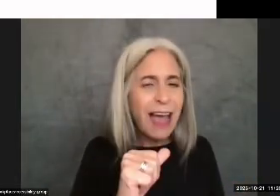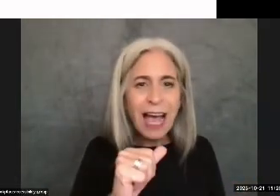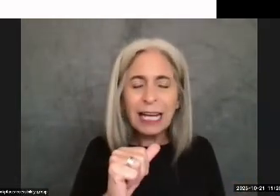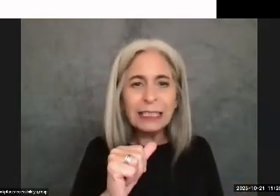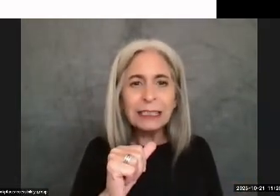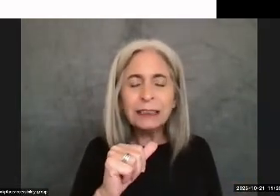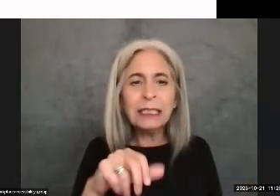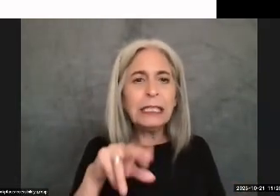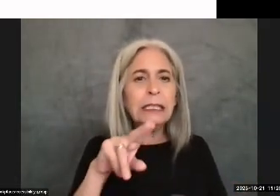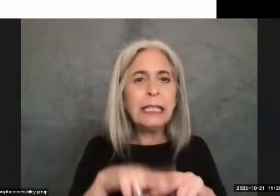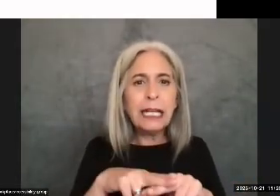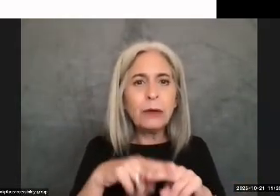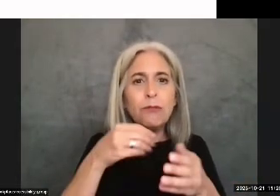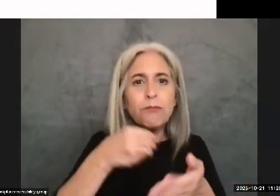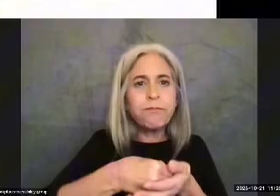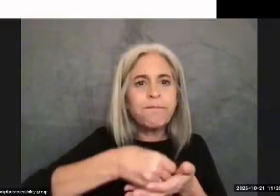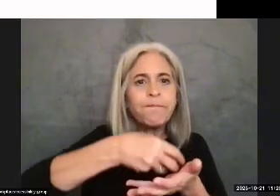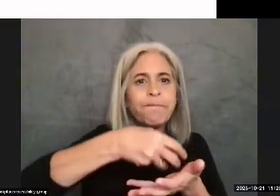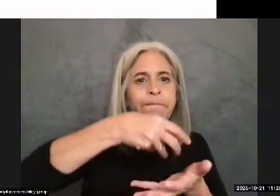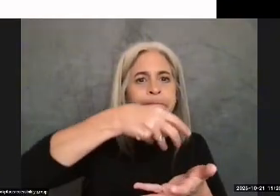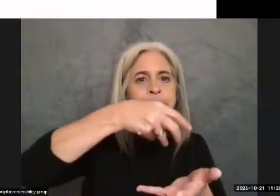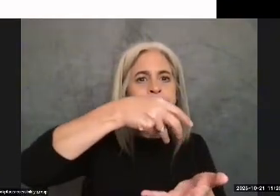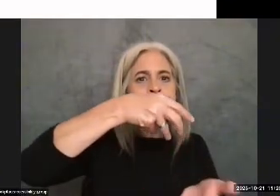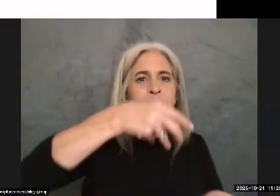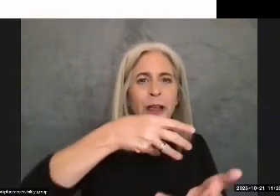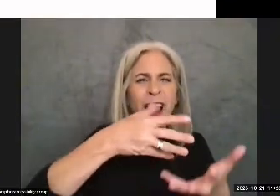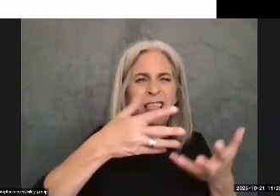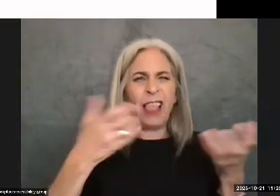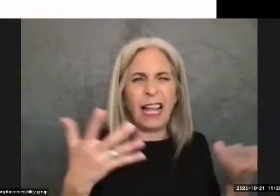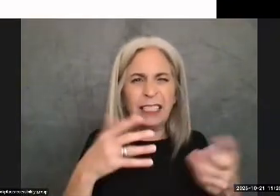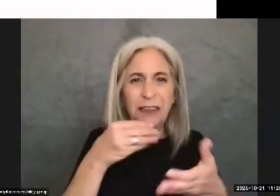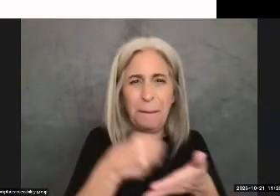Kathleen DeForest: We are not sitting on piles of cash.